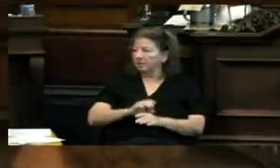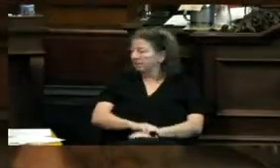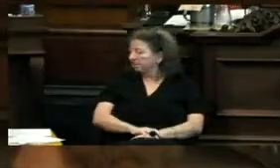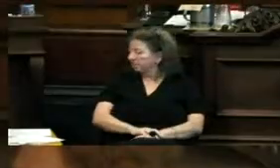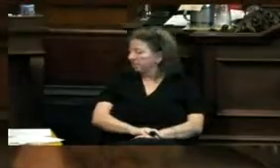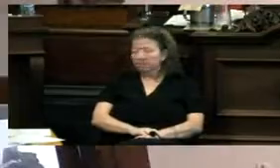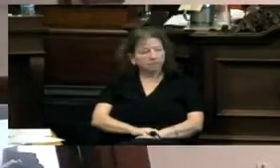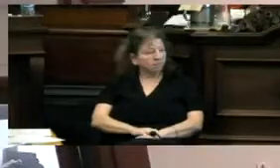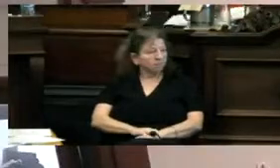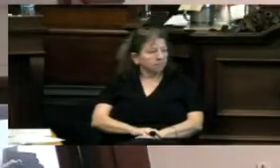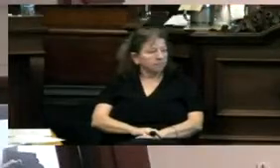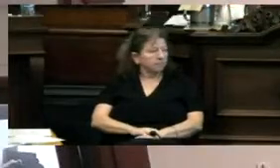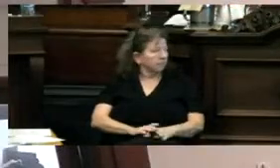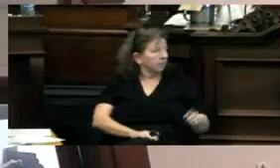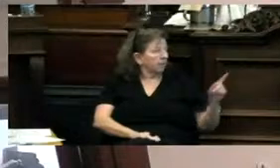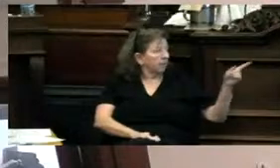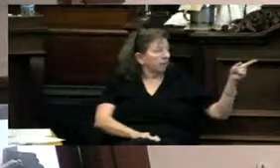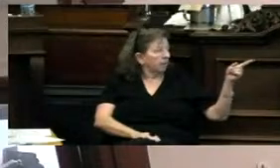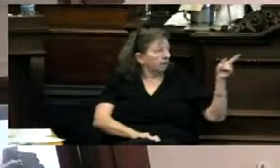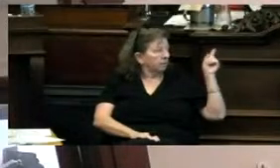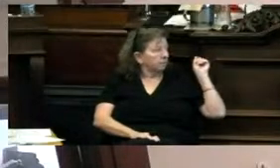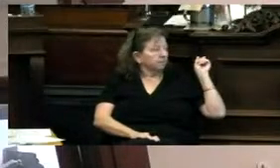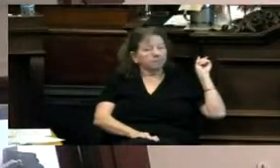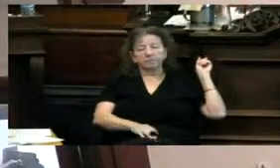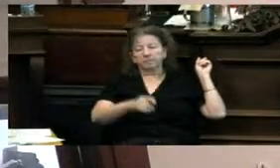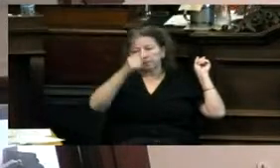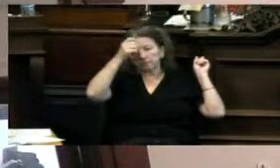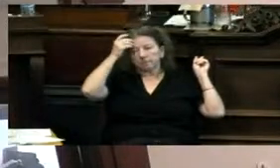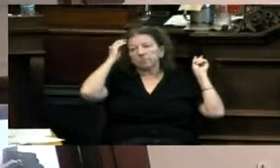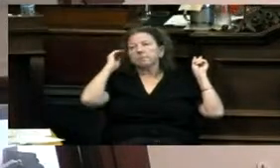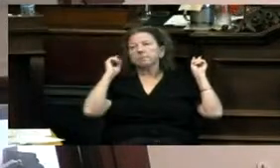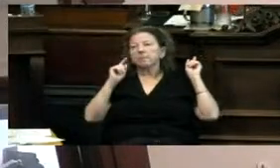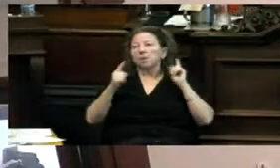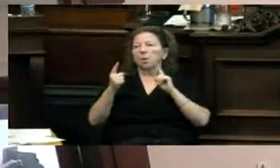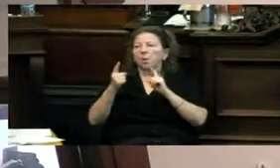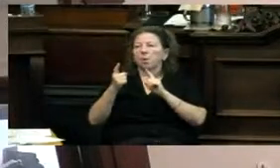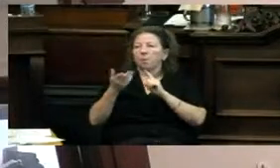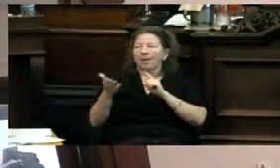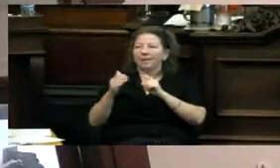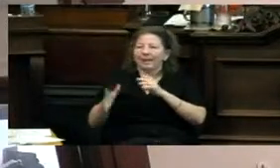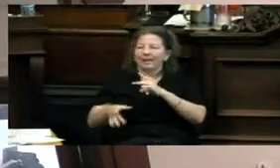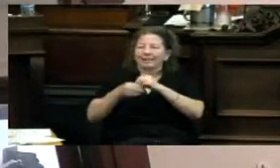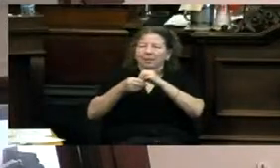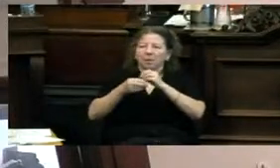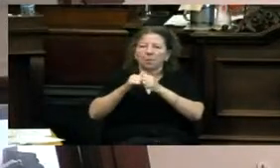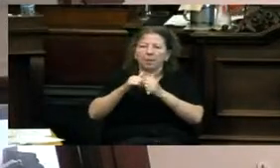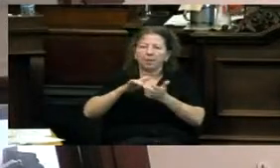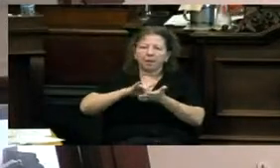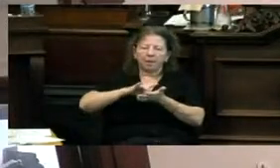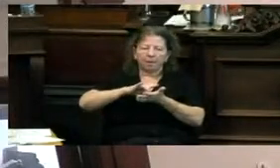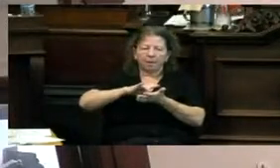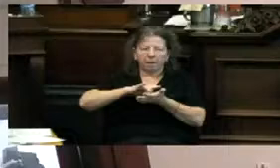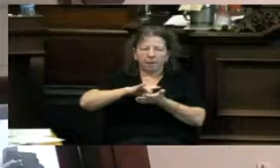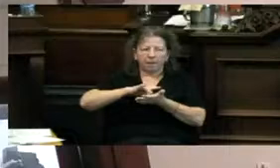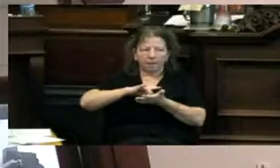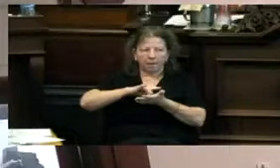Thank you for that. Any other questions? Council President Miguel Melendez yes. Just one